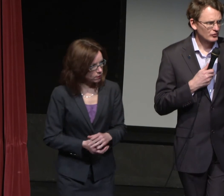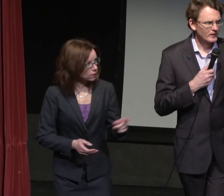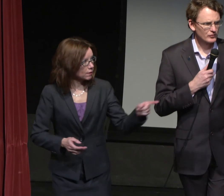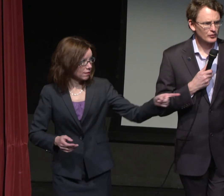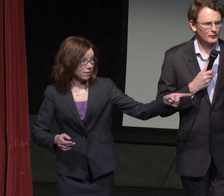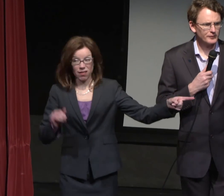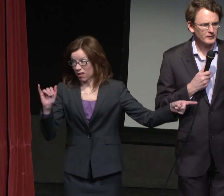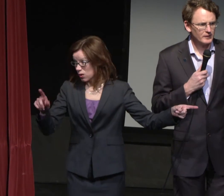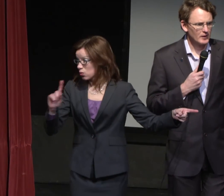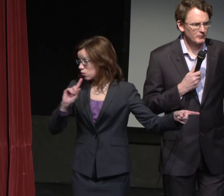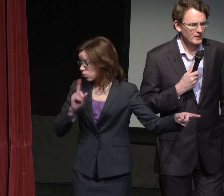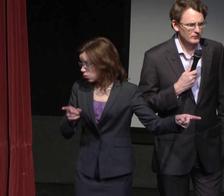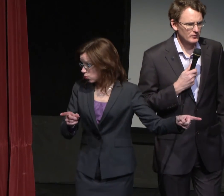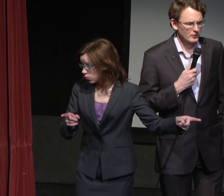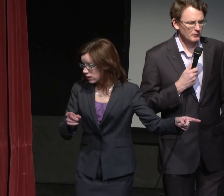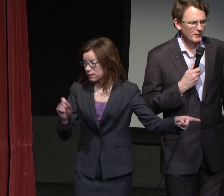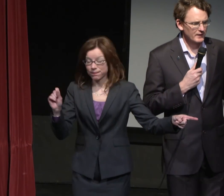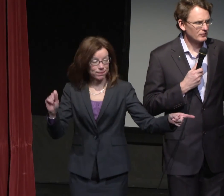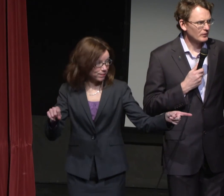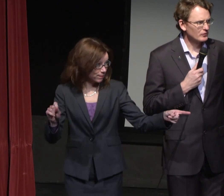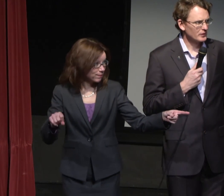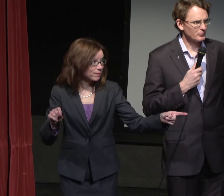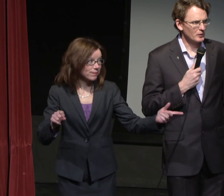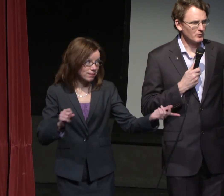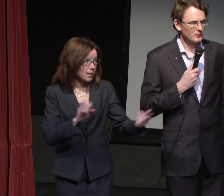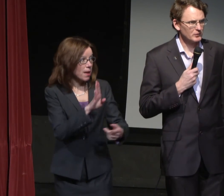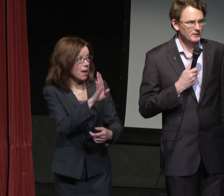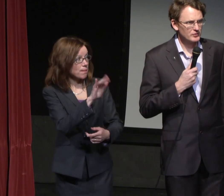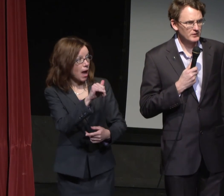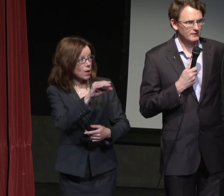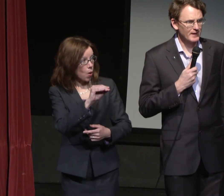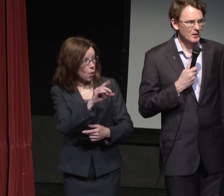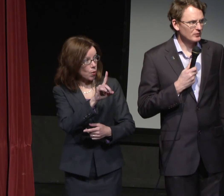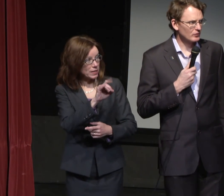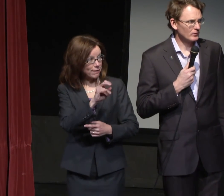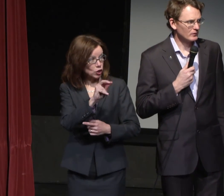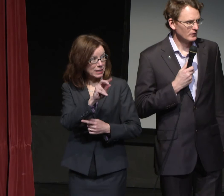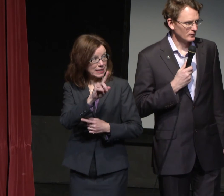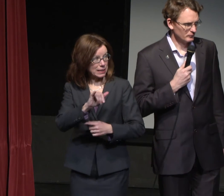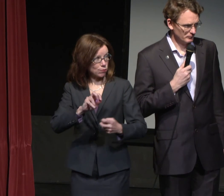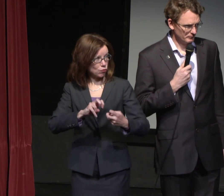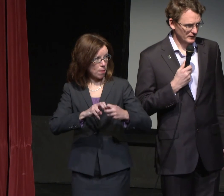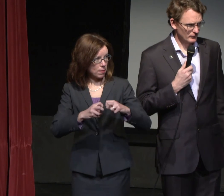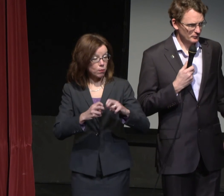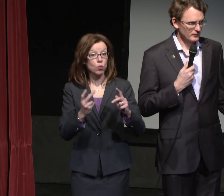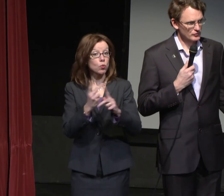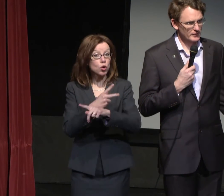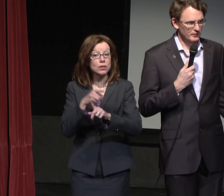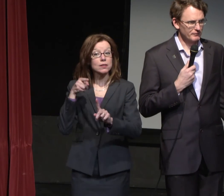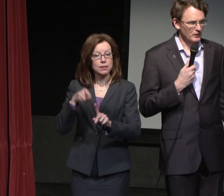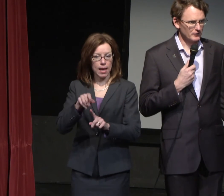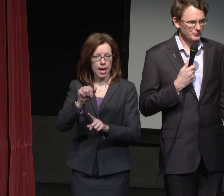That's true, that's a biodiversity problem, especially in the Amazon, because we're destroying the forest.